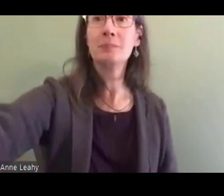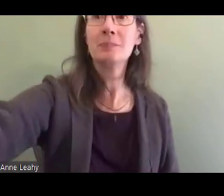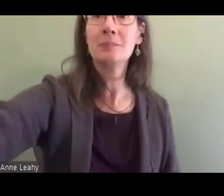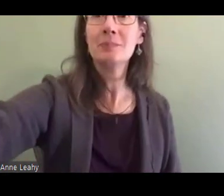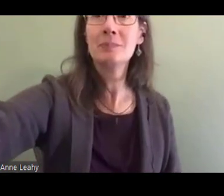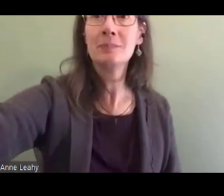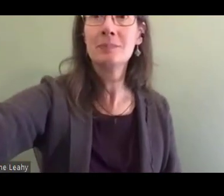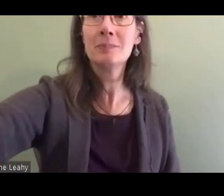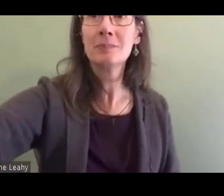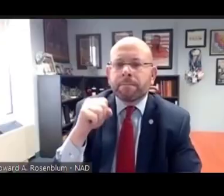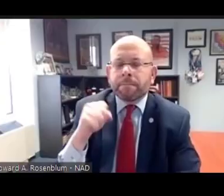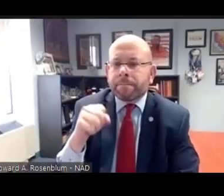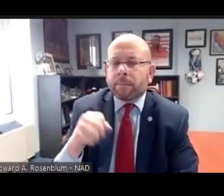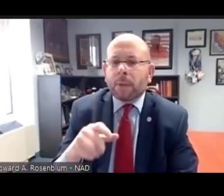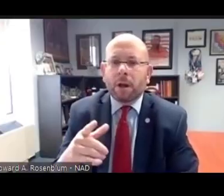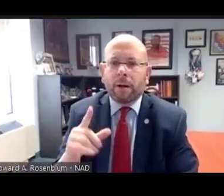Howard Rosenblum, NAD: Excellent.